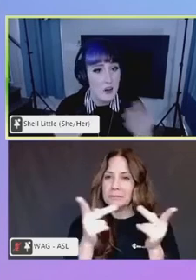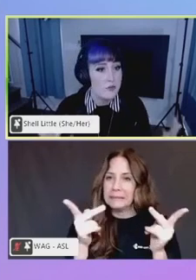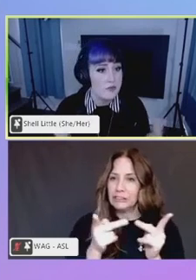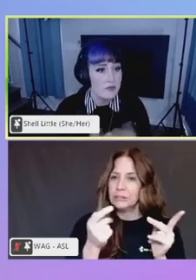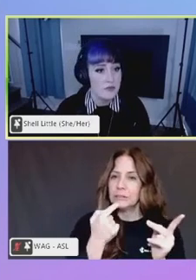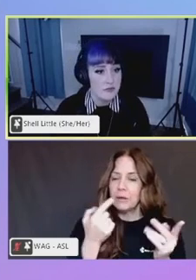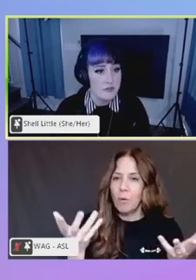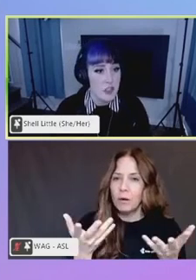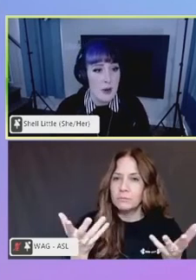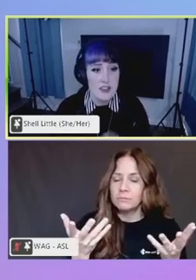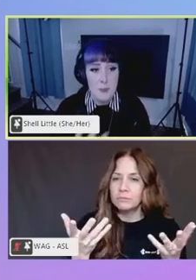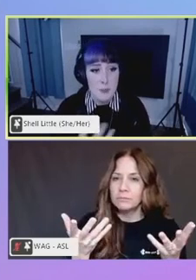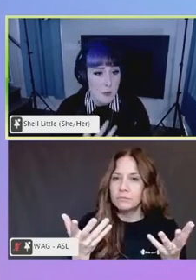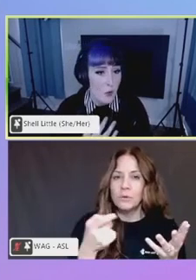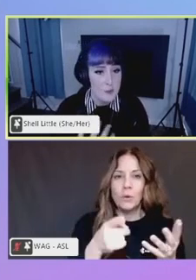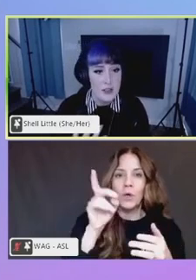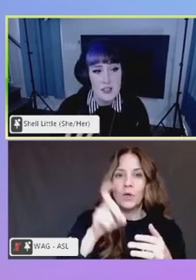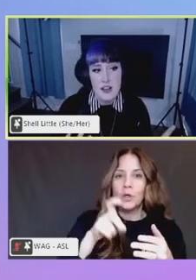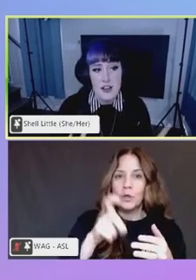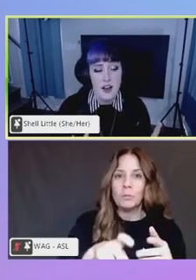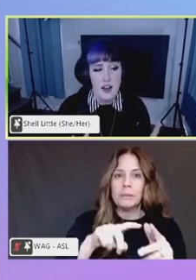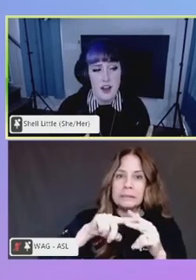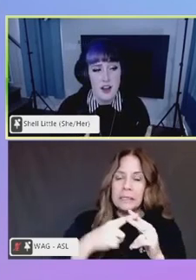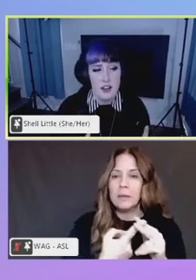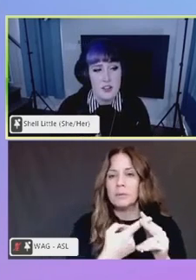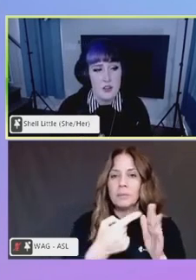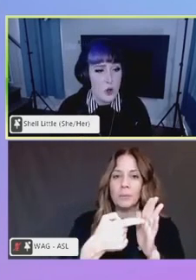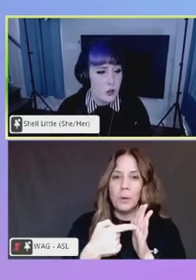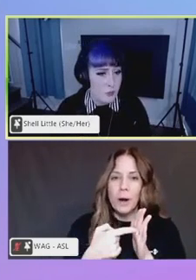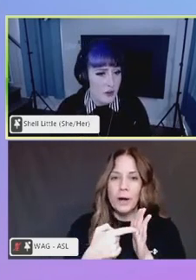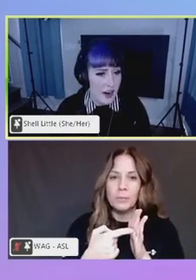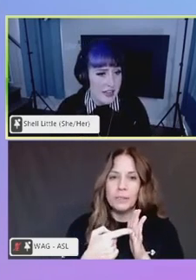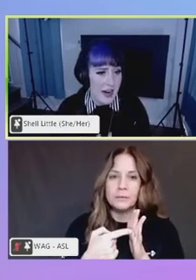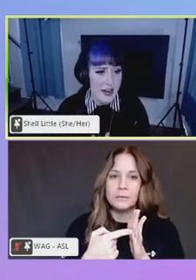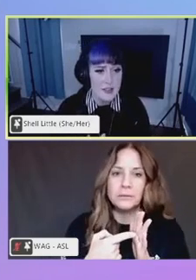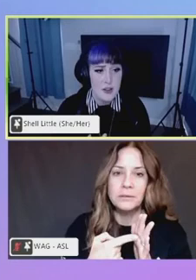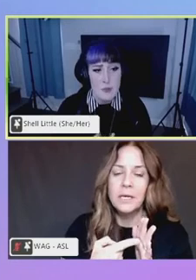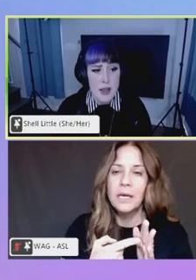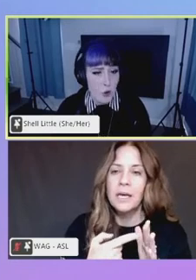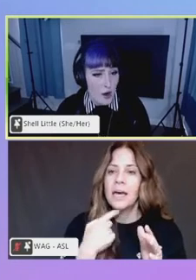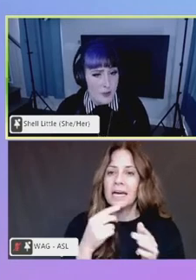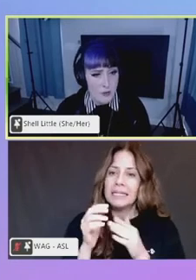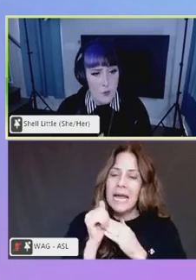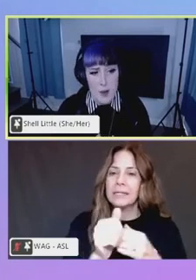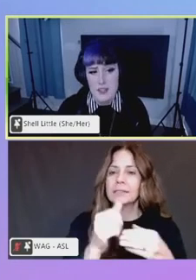bullet points, ten bullet points. Excuse me. Of a bunch of different things. I broke it down. But this